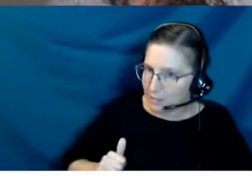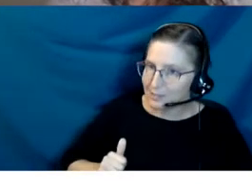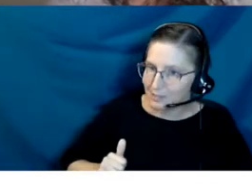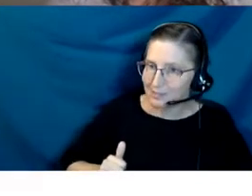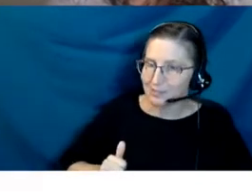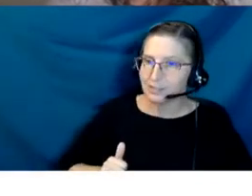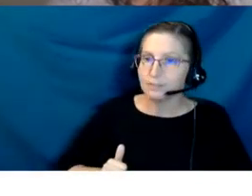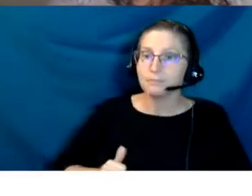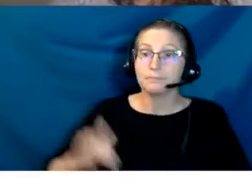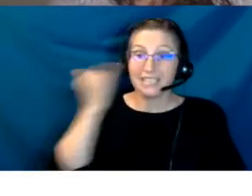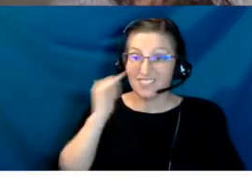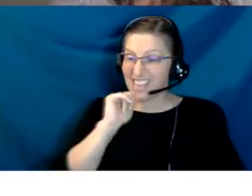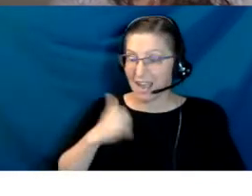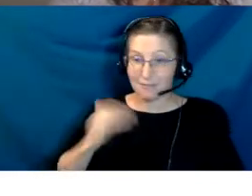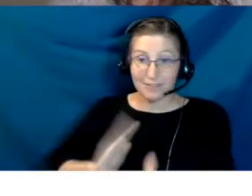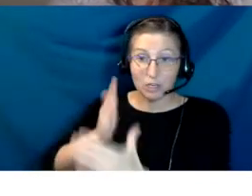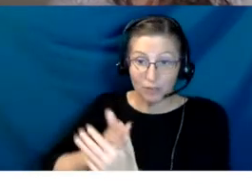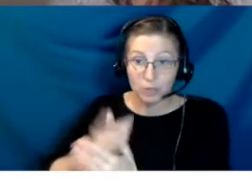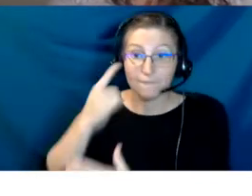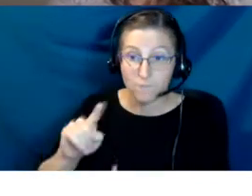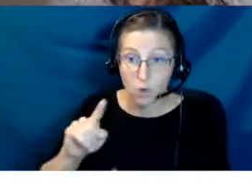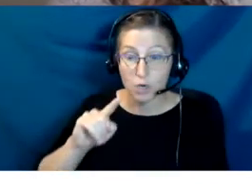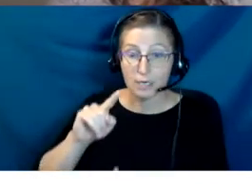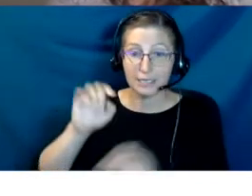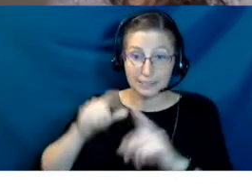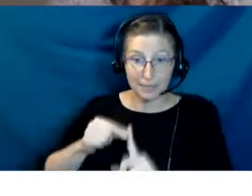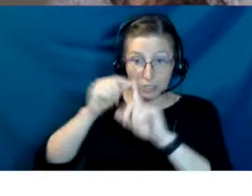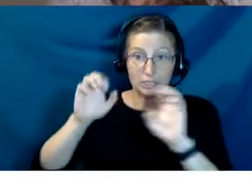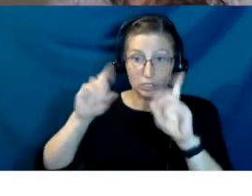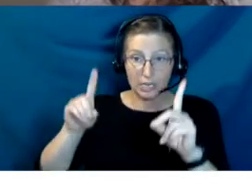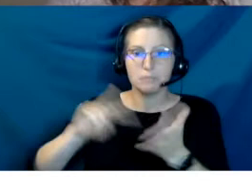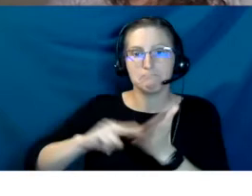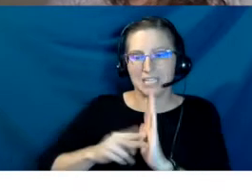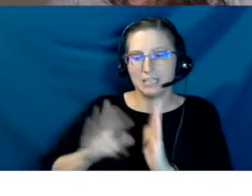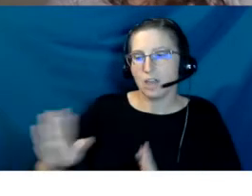the student's educational performance. So an example of this would be Usher Syndrome.